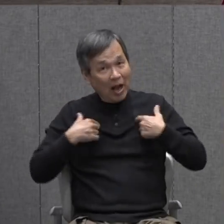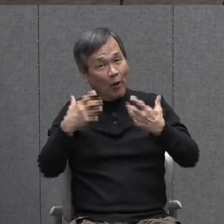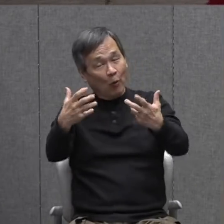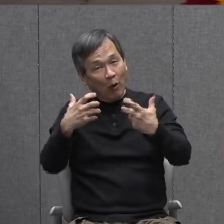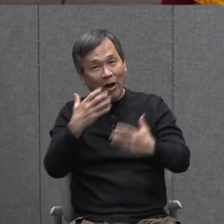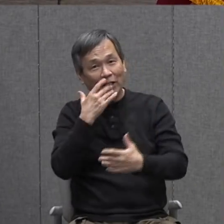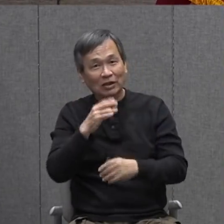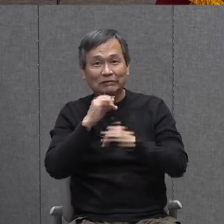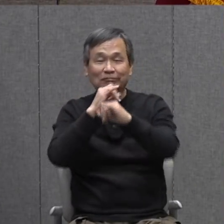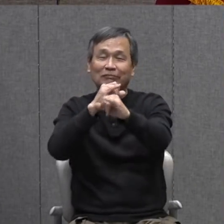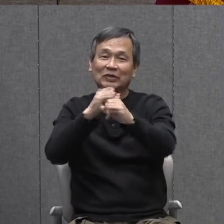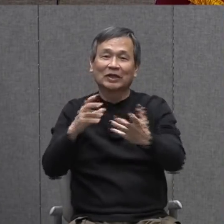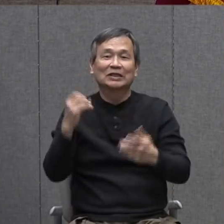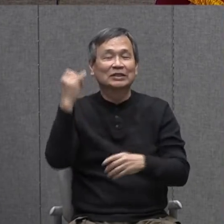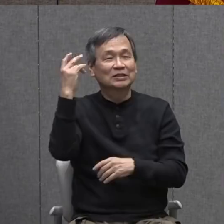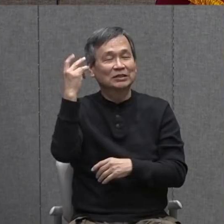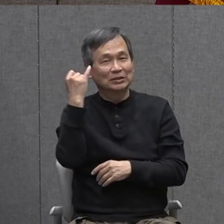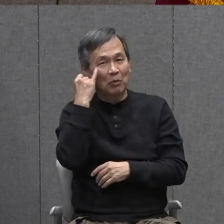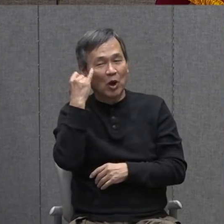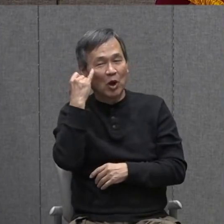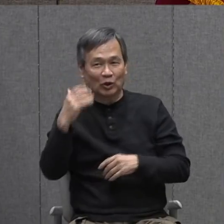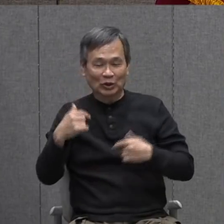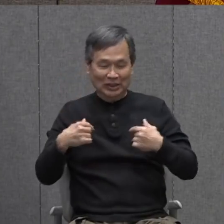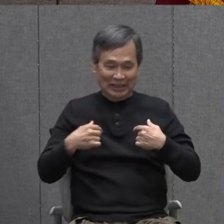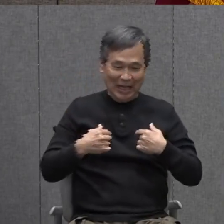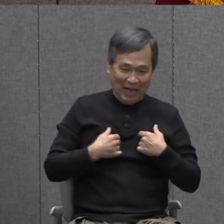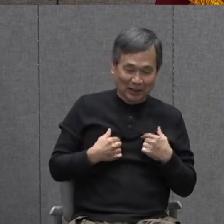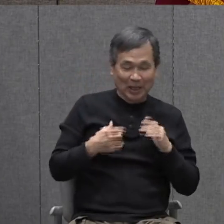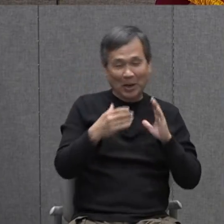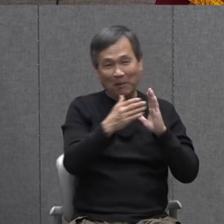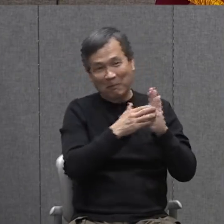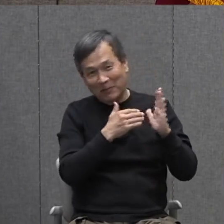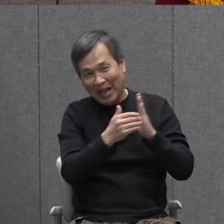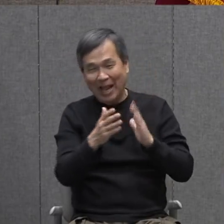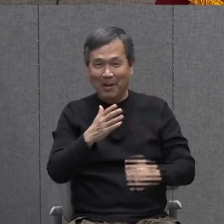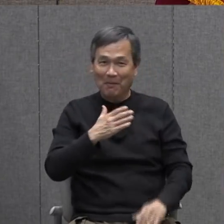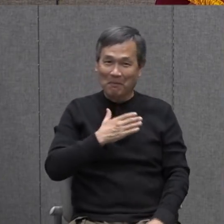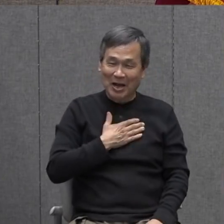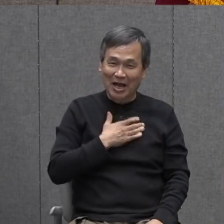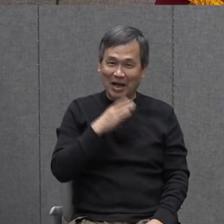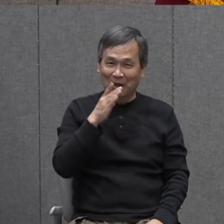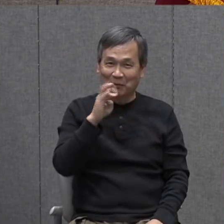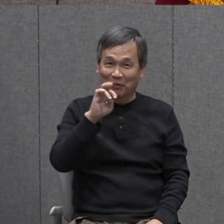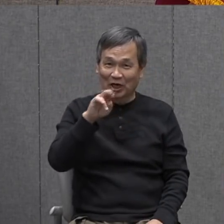as if I was using my brush to paint with. So at the top of my paintbrush right here